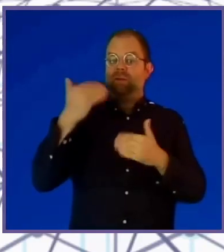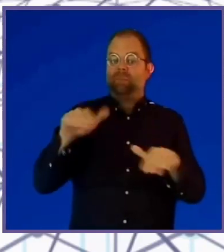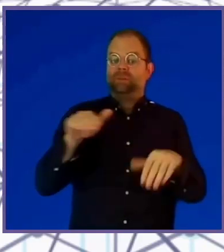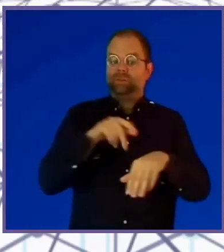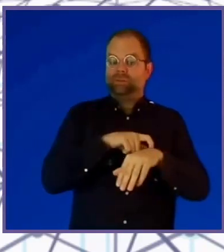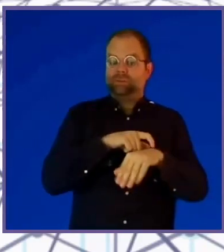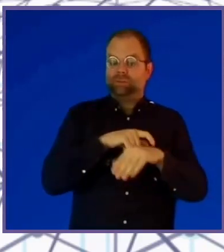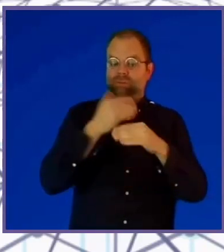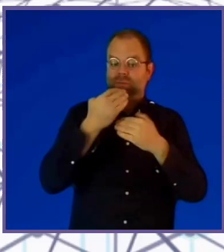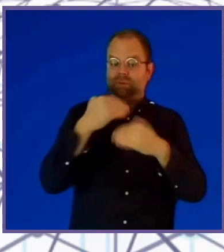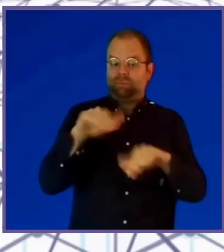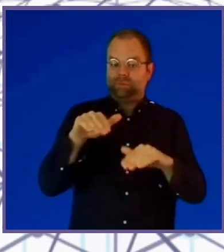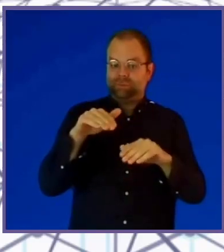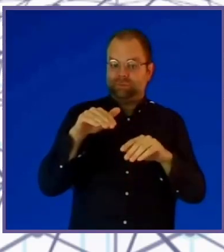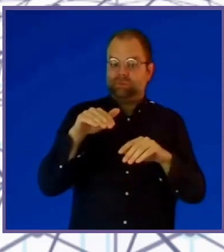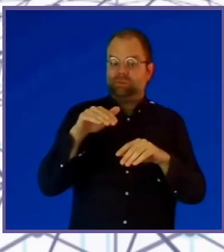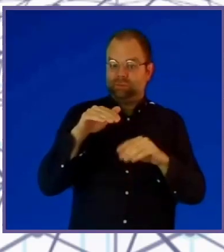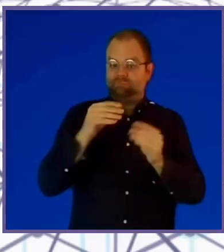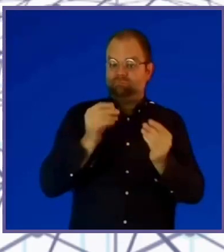come to a complete stop.